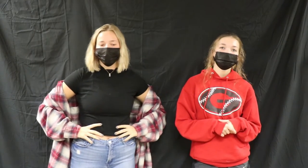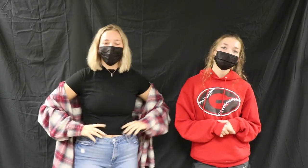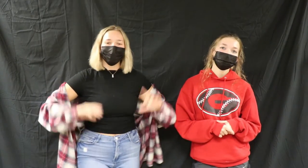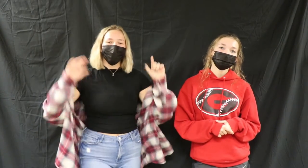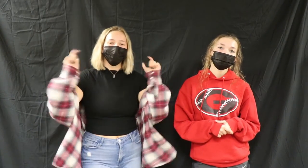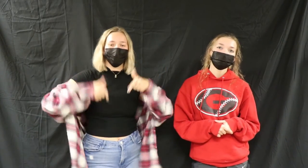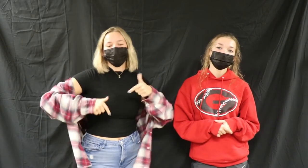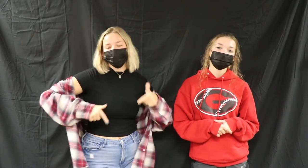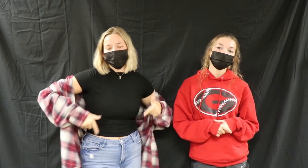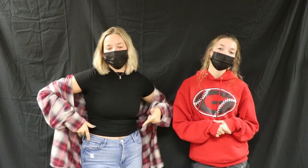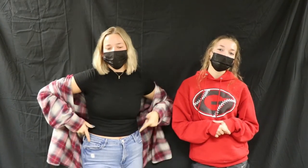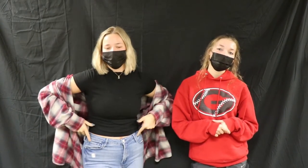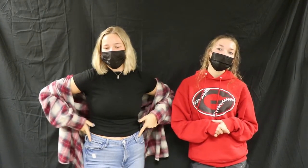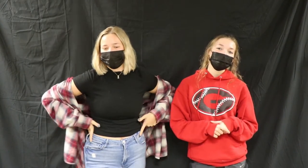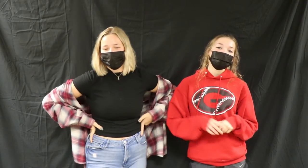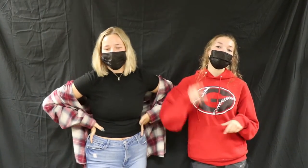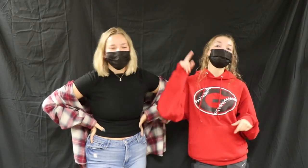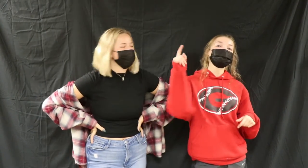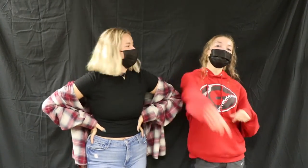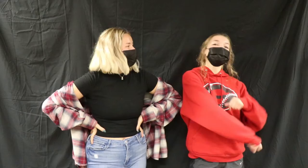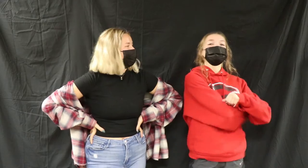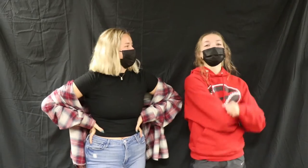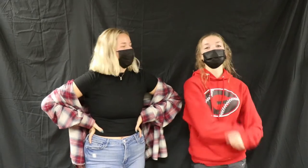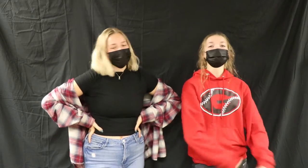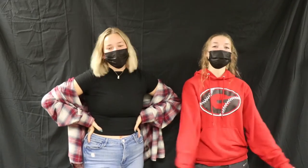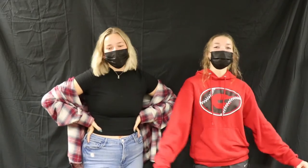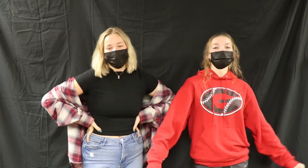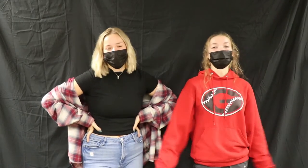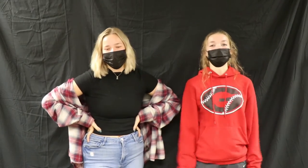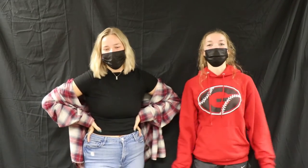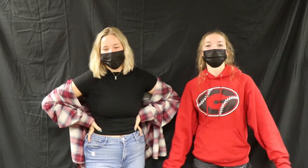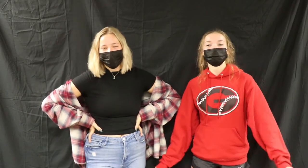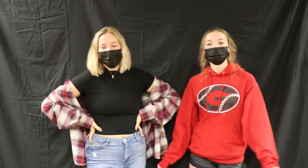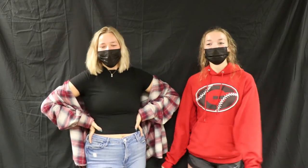click the link below for more information it's senior week in the guidance office if